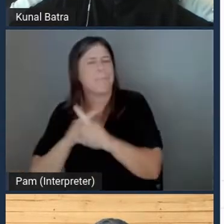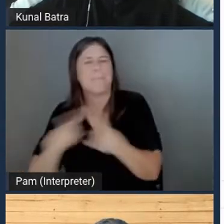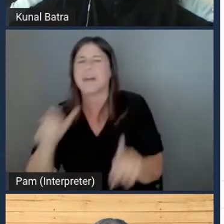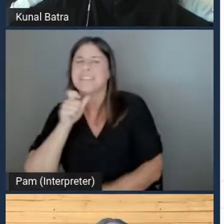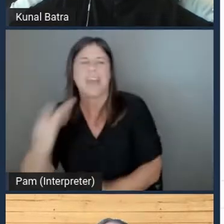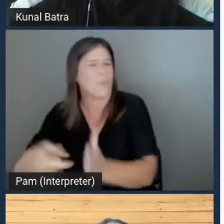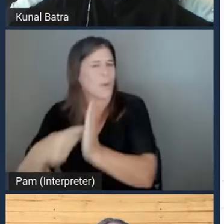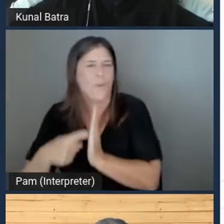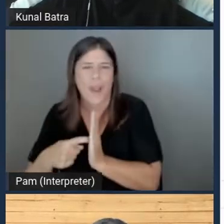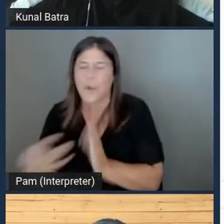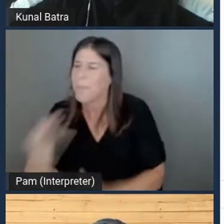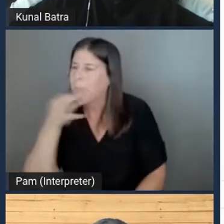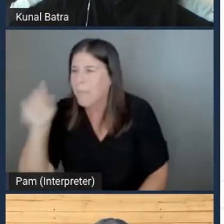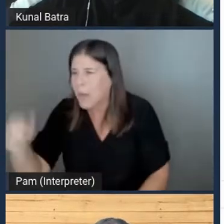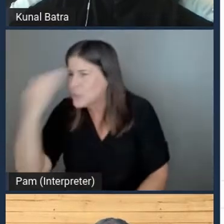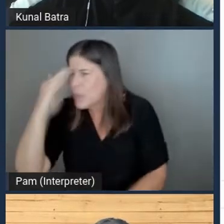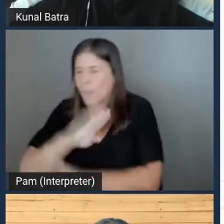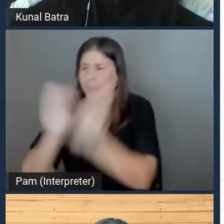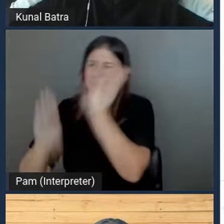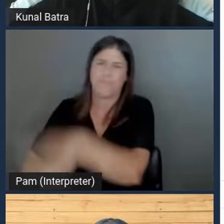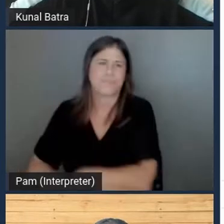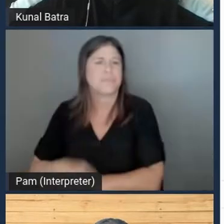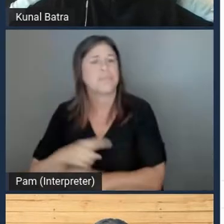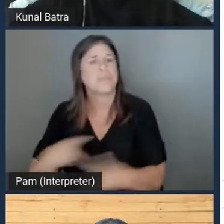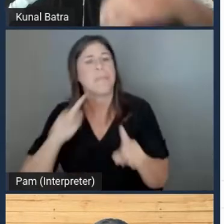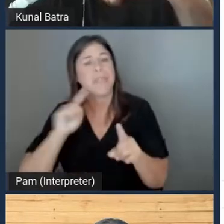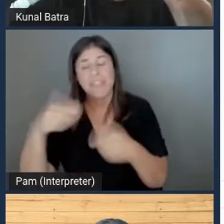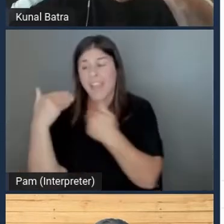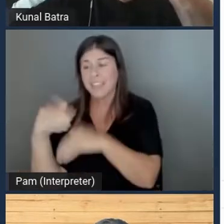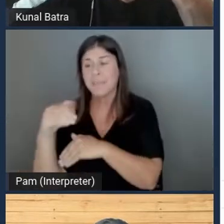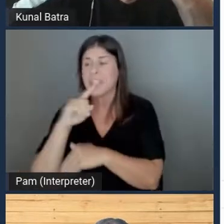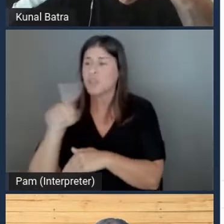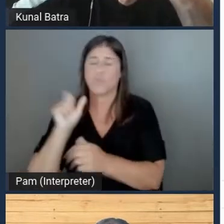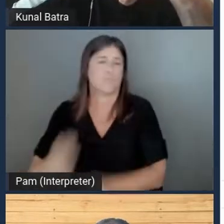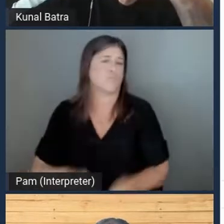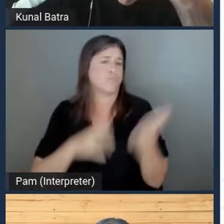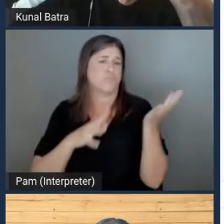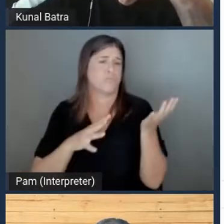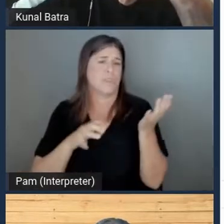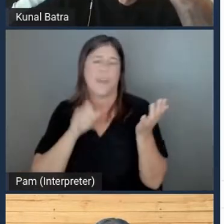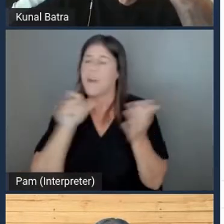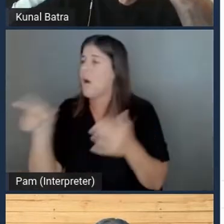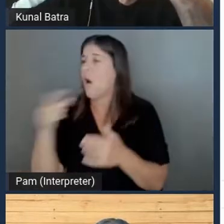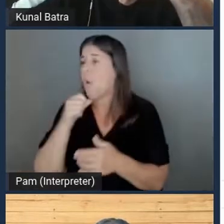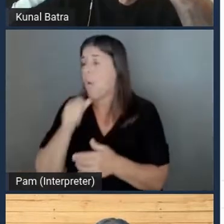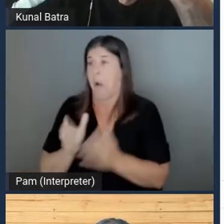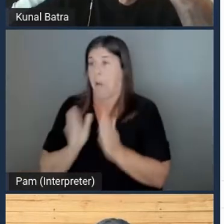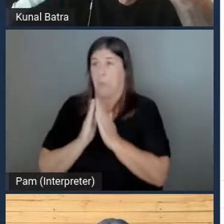And that limitation should not let them not ask questions on business data.